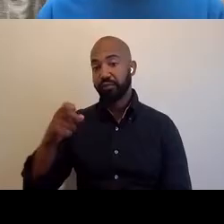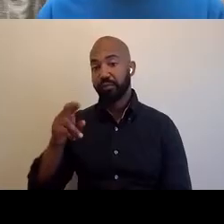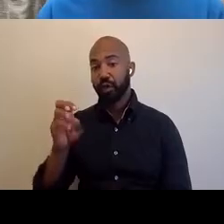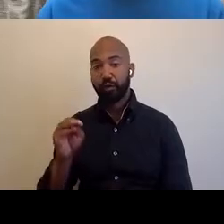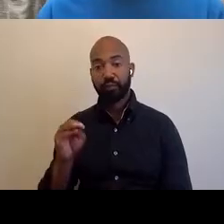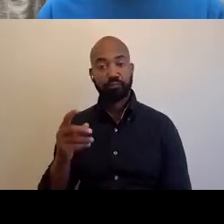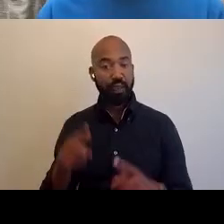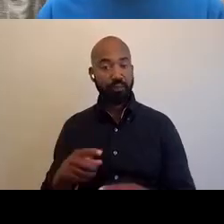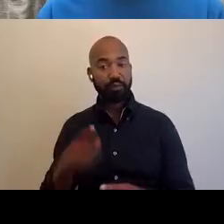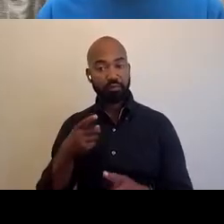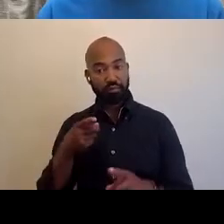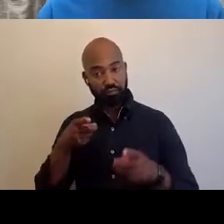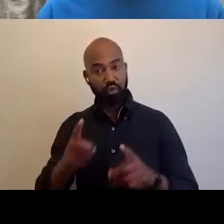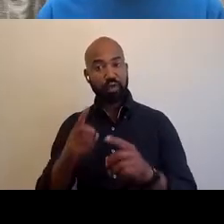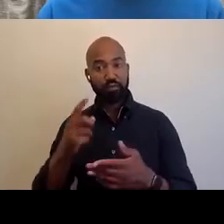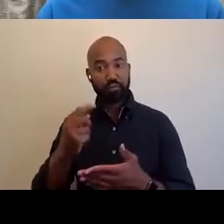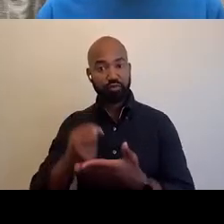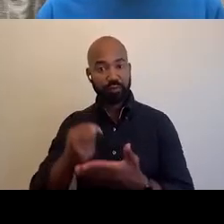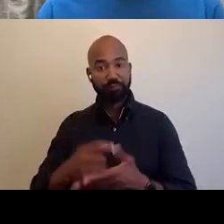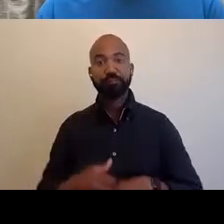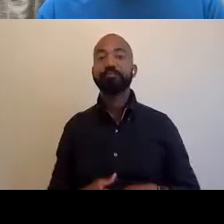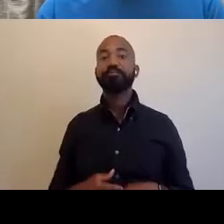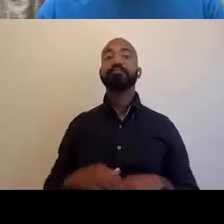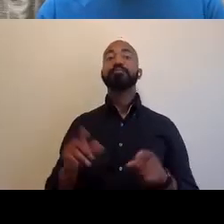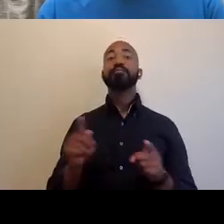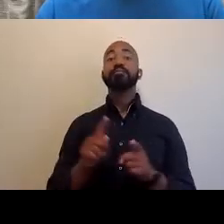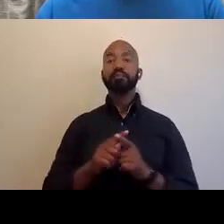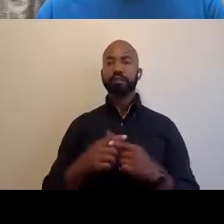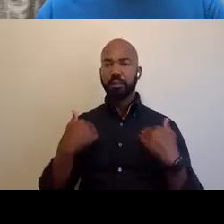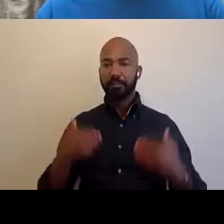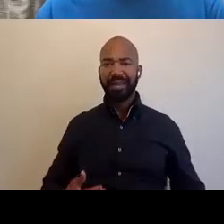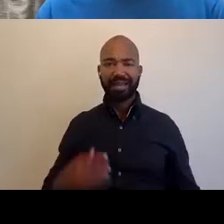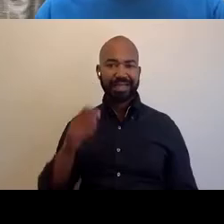of your body and facial hair. So people will come in and their arm hair,